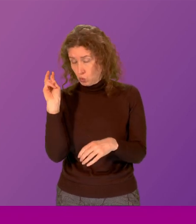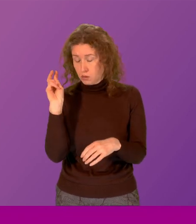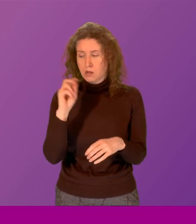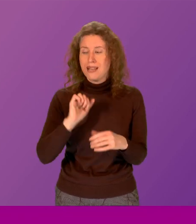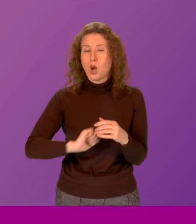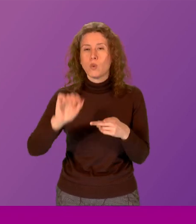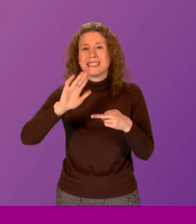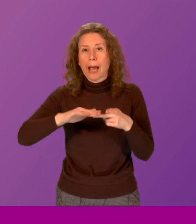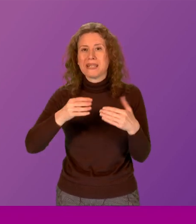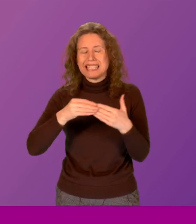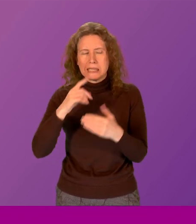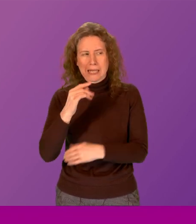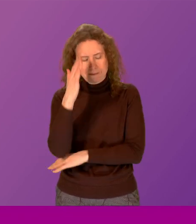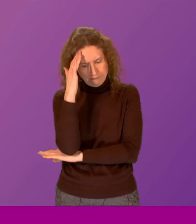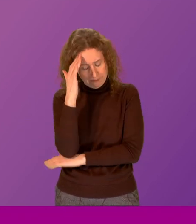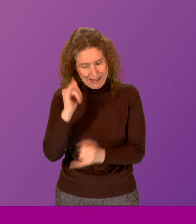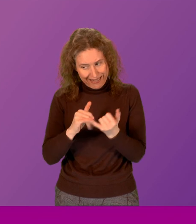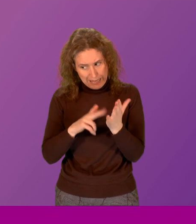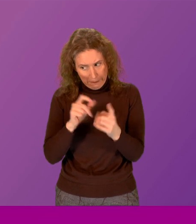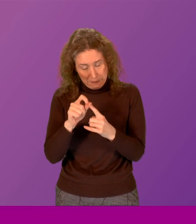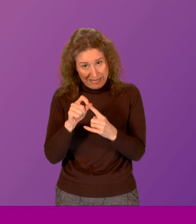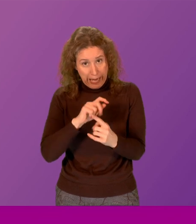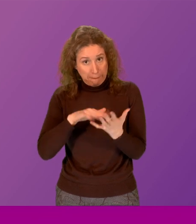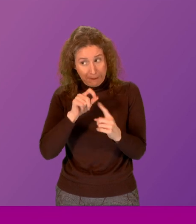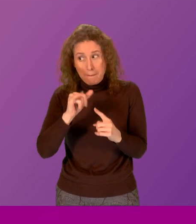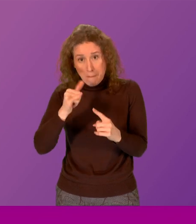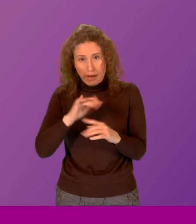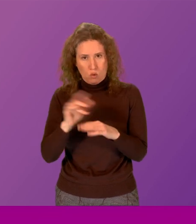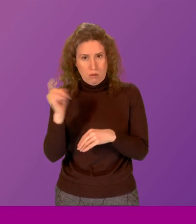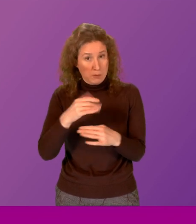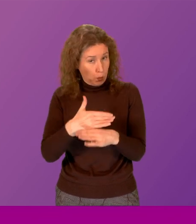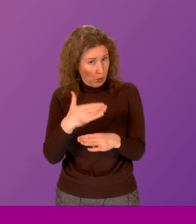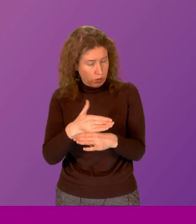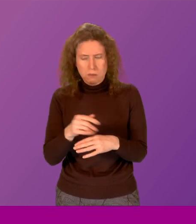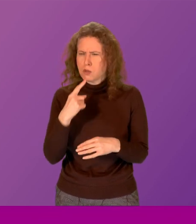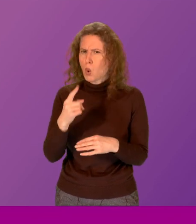leader has said that SNP MPs might not turn up to work. He has been called authoritarian by one